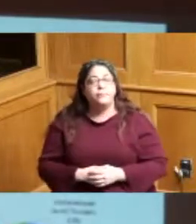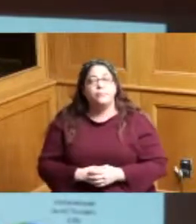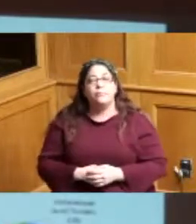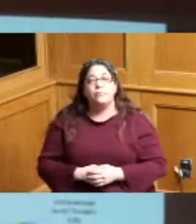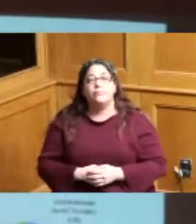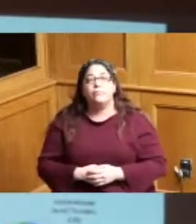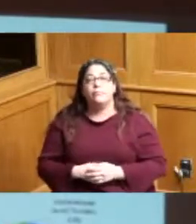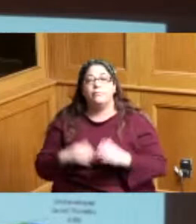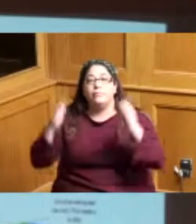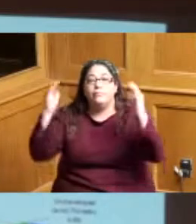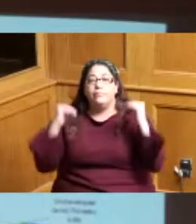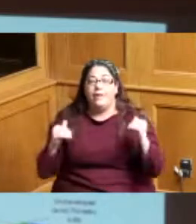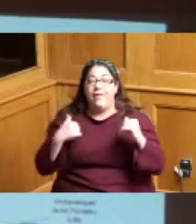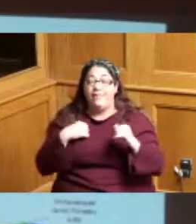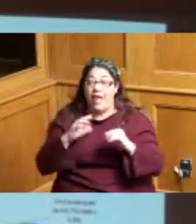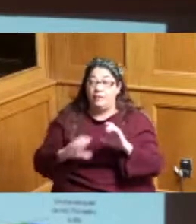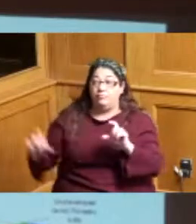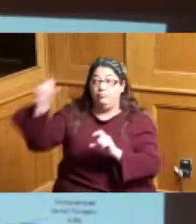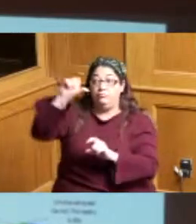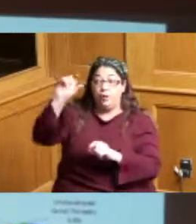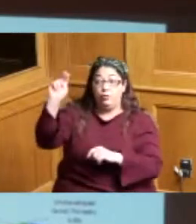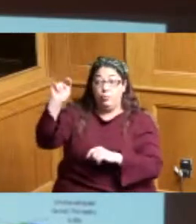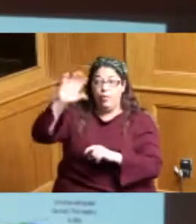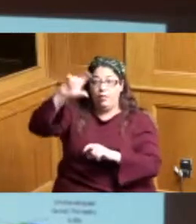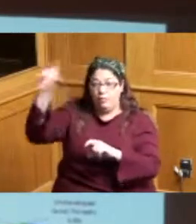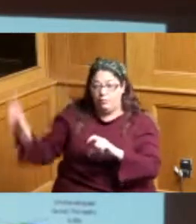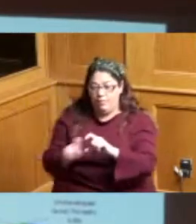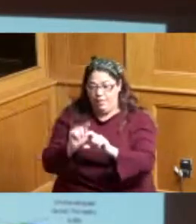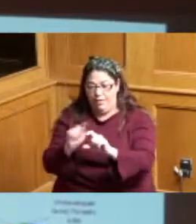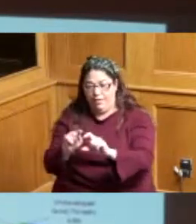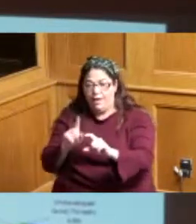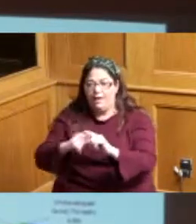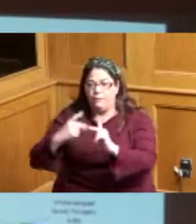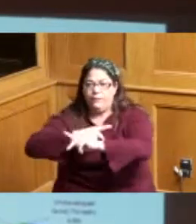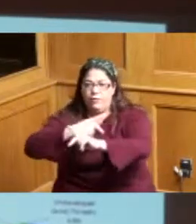the denominator of the equation that MaryLynn just talked about so that we did an extensive